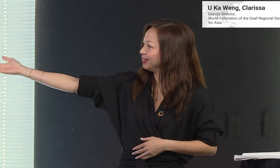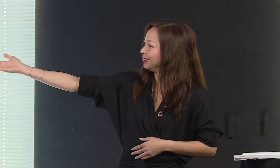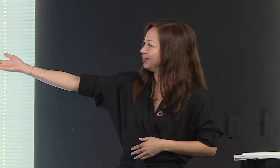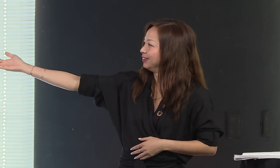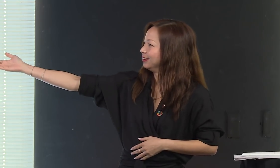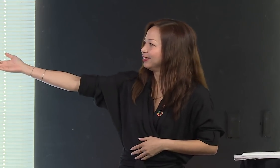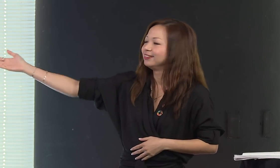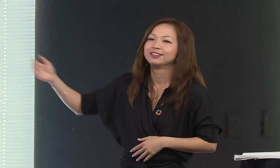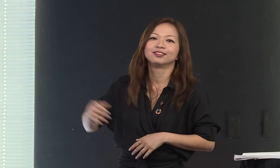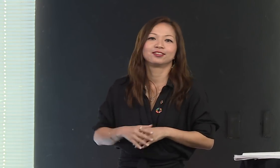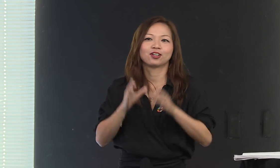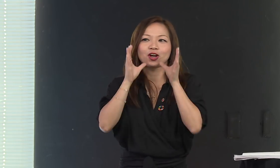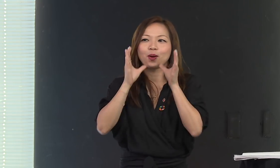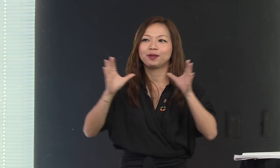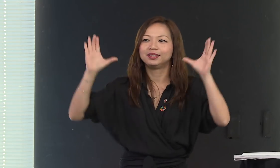the deaf regional Secretariat in Asia.